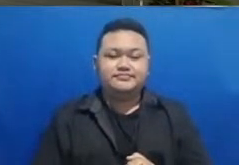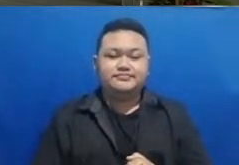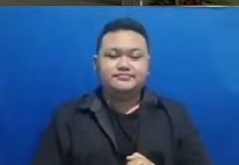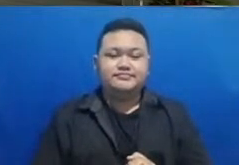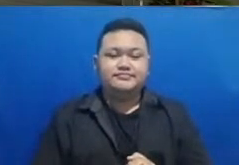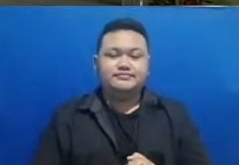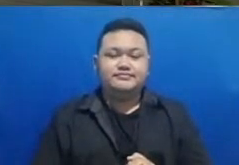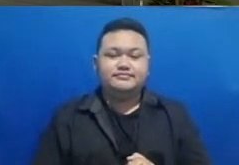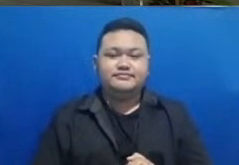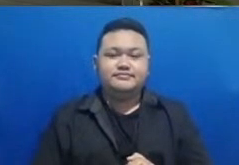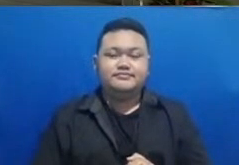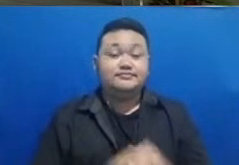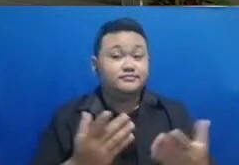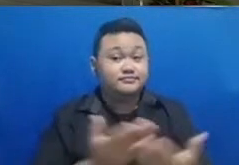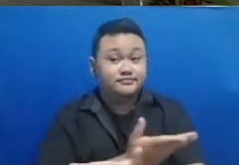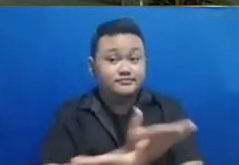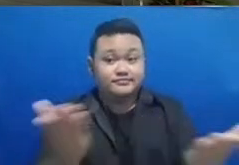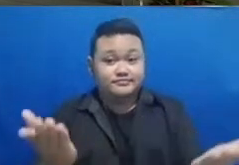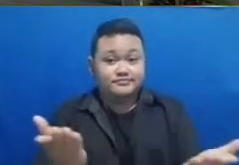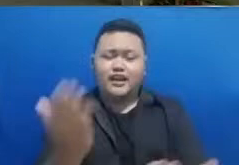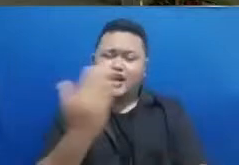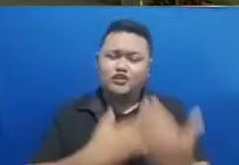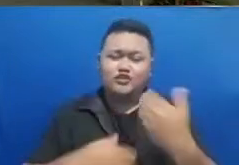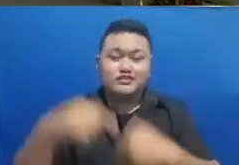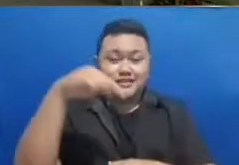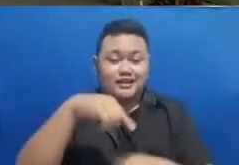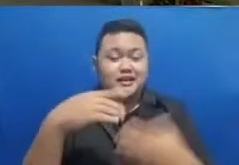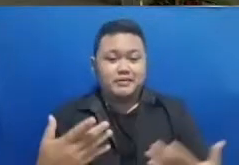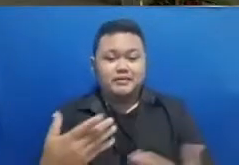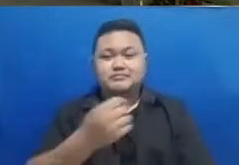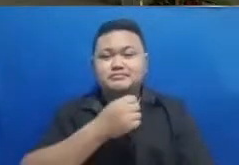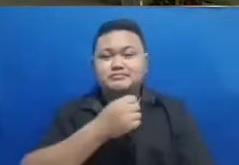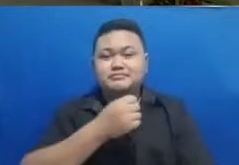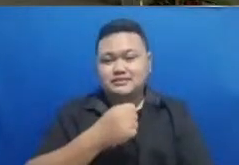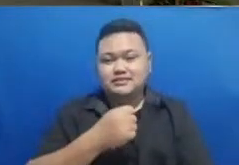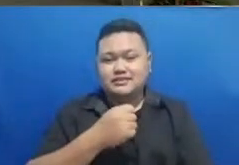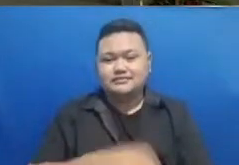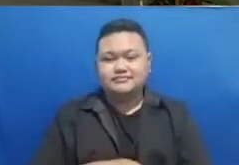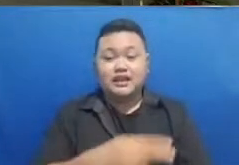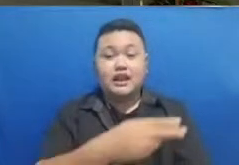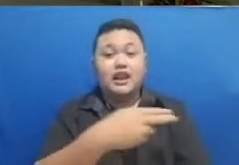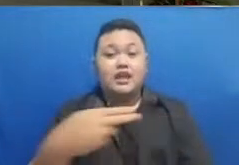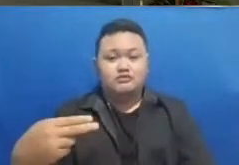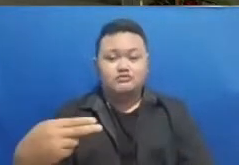sing the national anthem Indonesia Raya requested us for impeccable manners